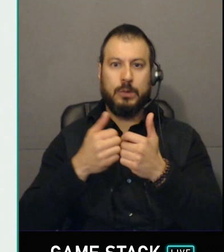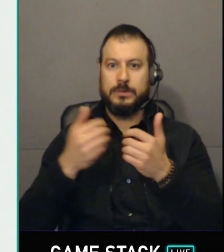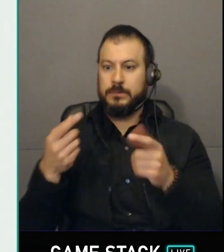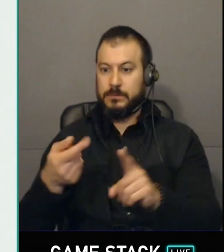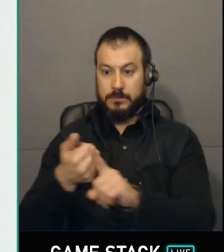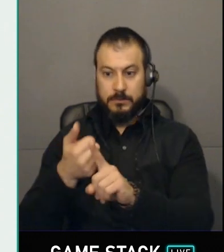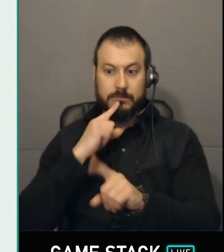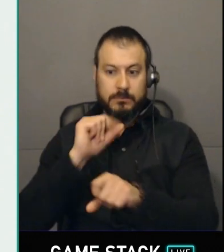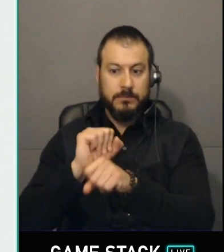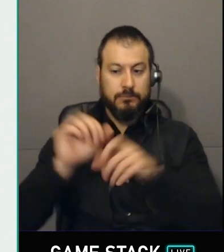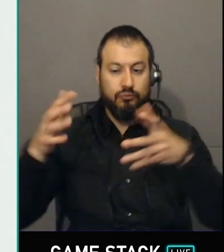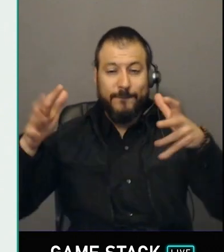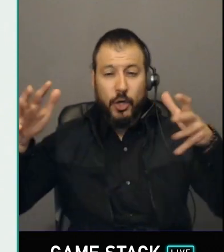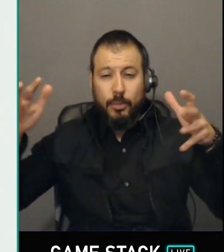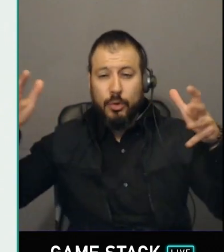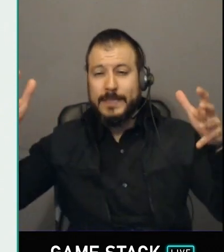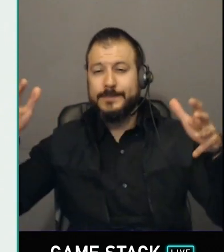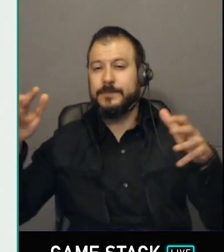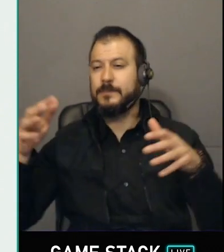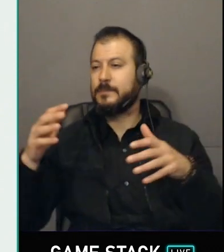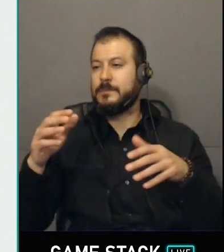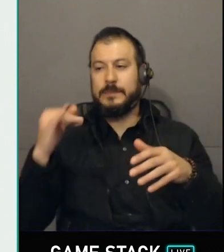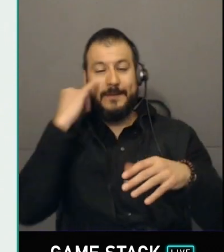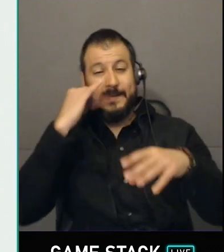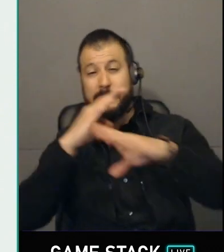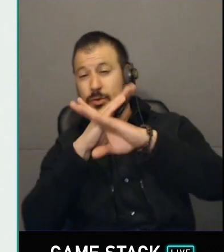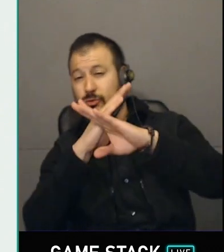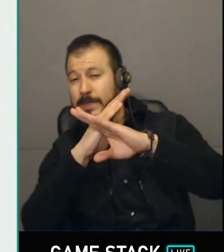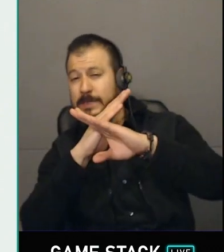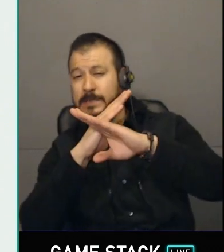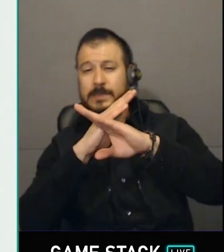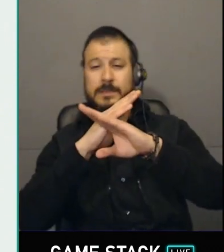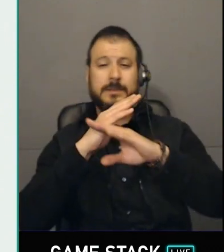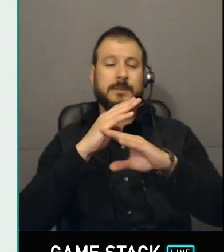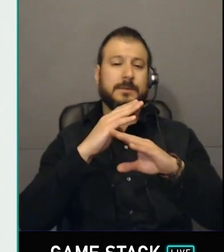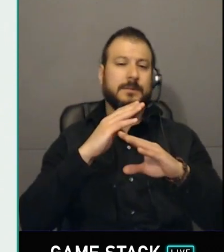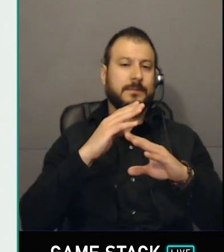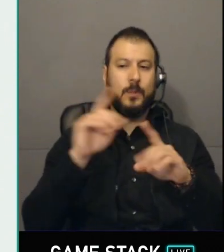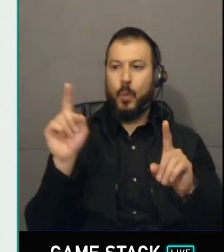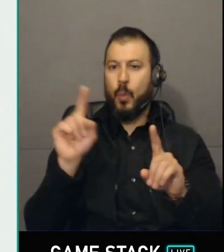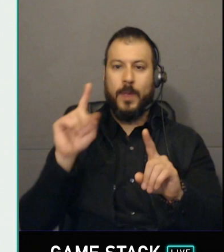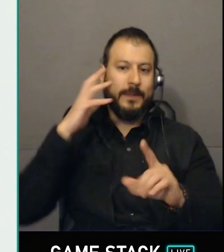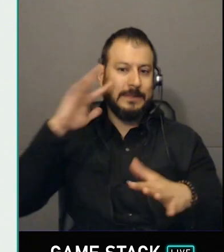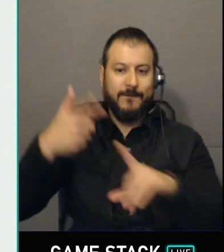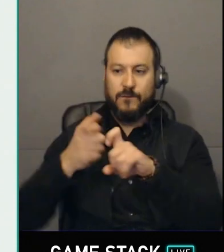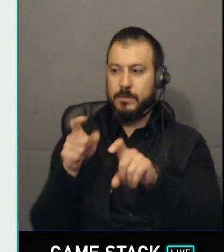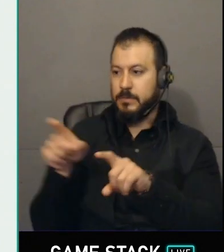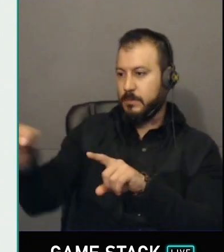how obstructed a sound emitter is, the direction that the sound comes from,